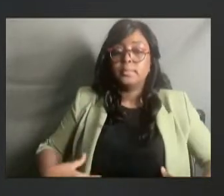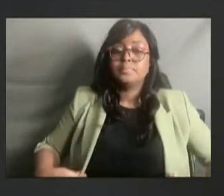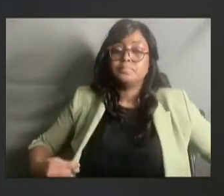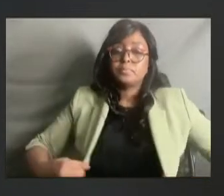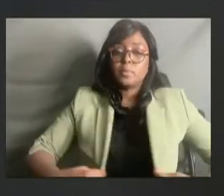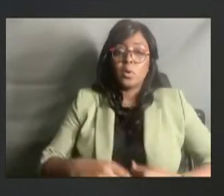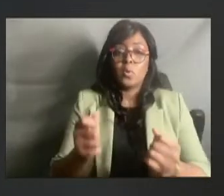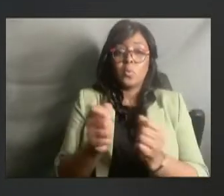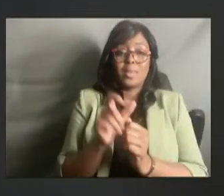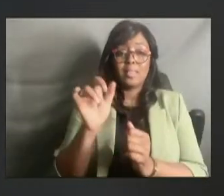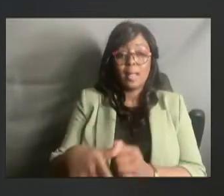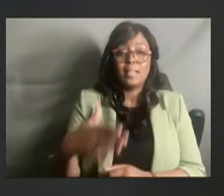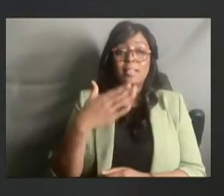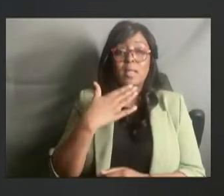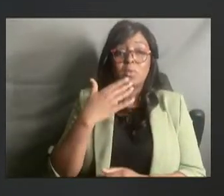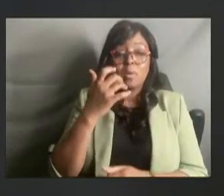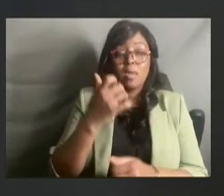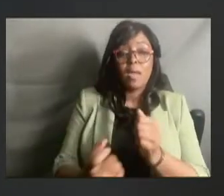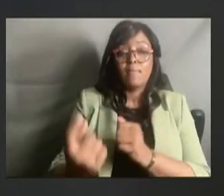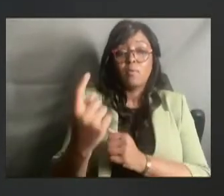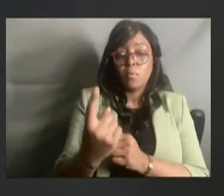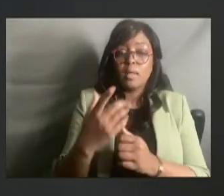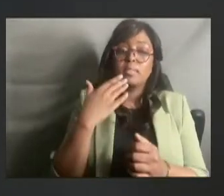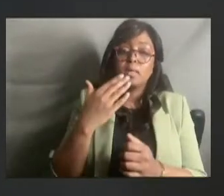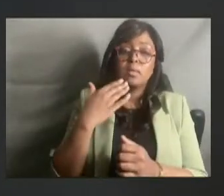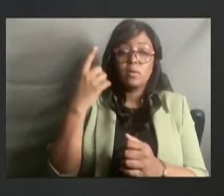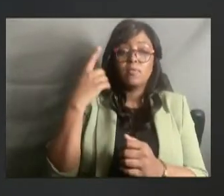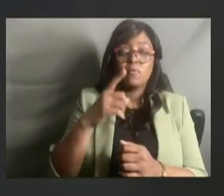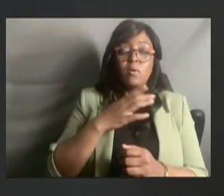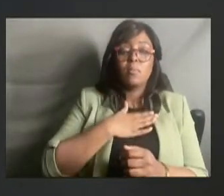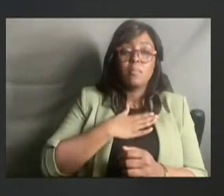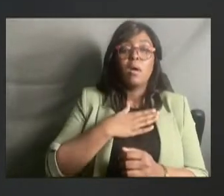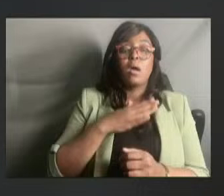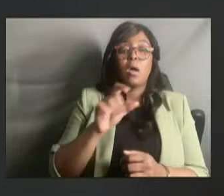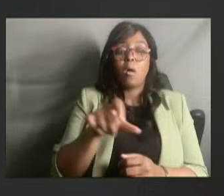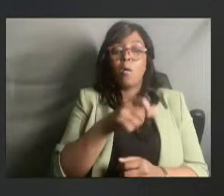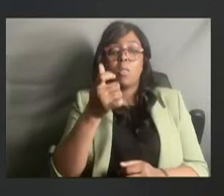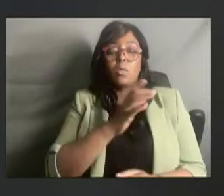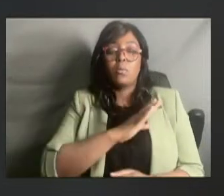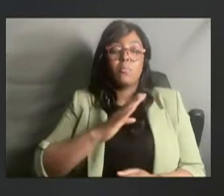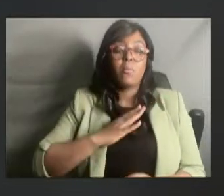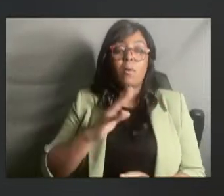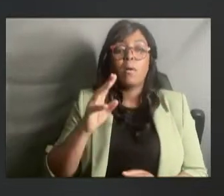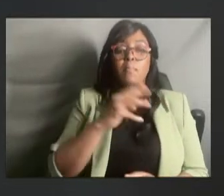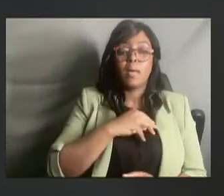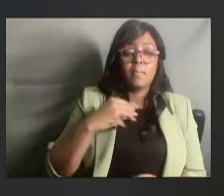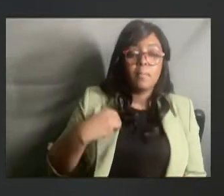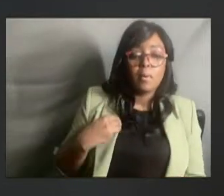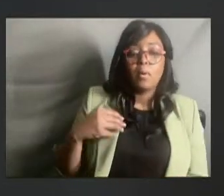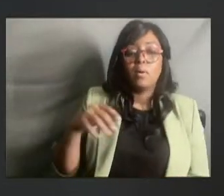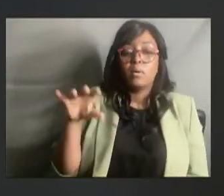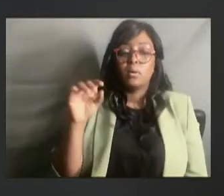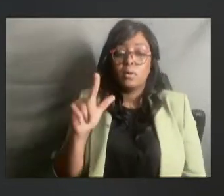aware that she's available to help. So with that, thank you,